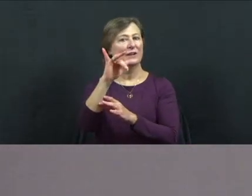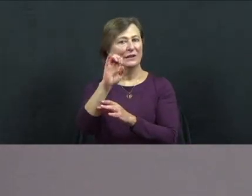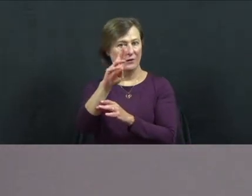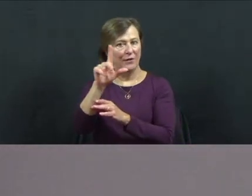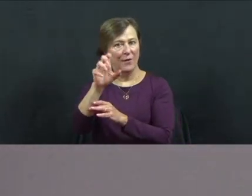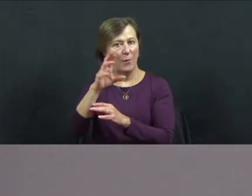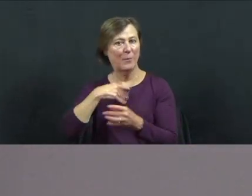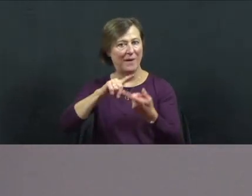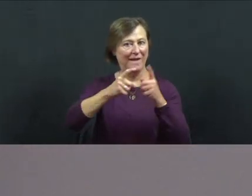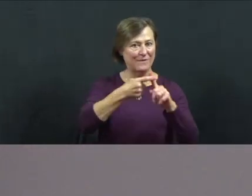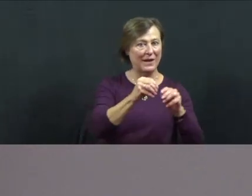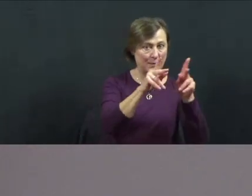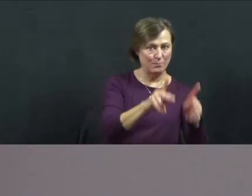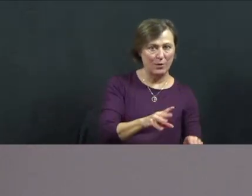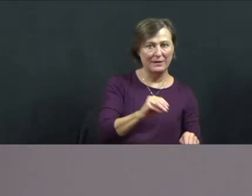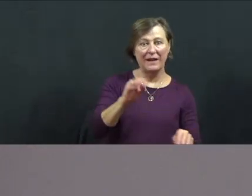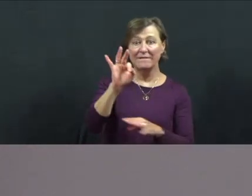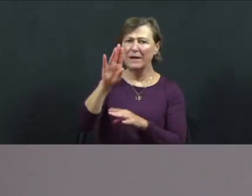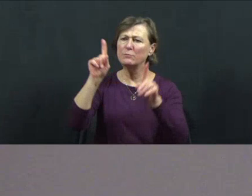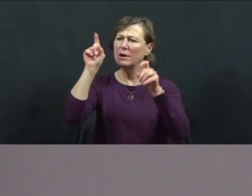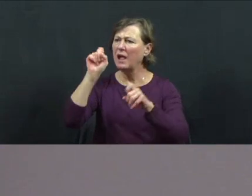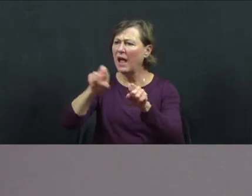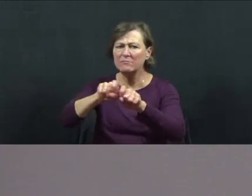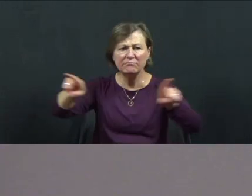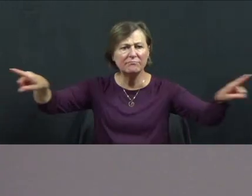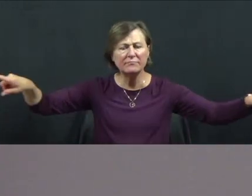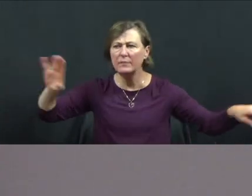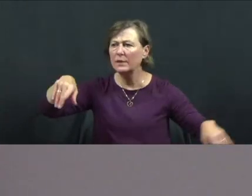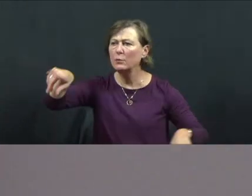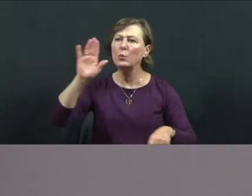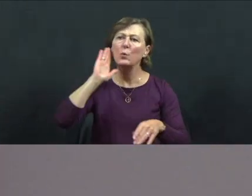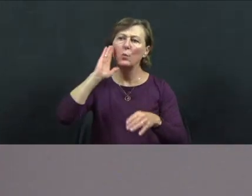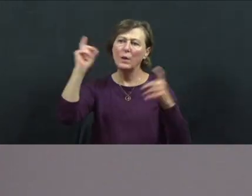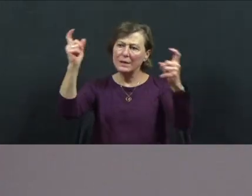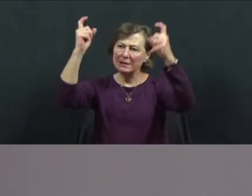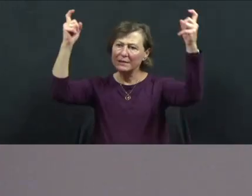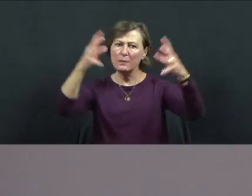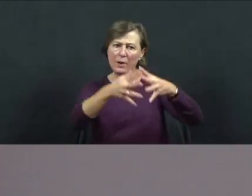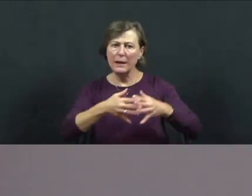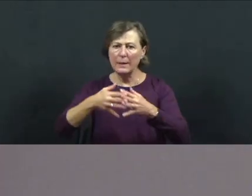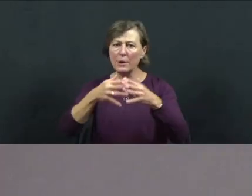asked the question, "If you plan to celebrate America's Independence Day